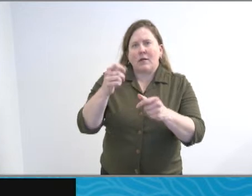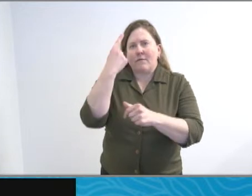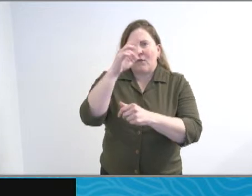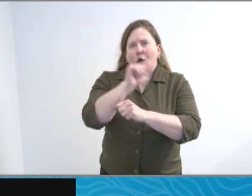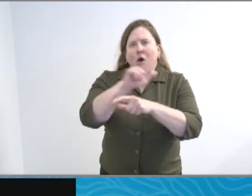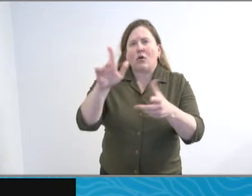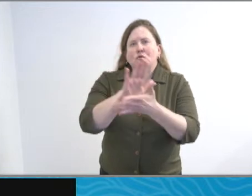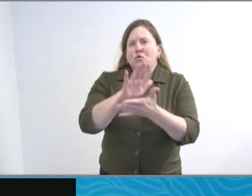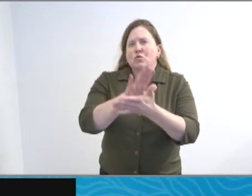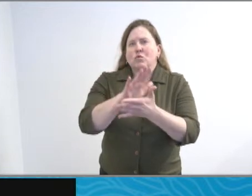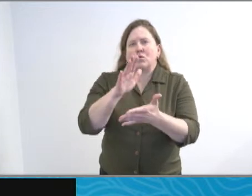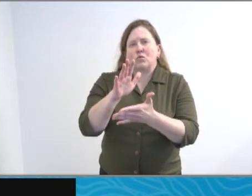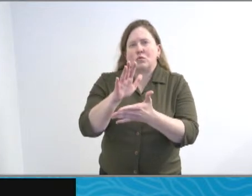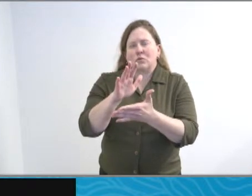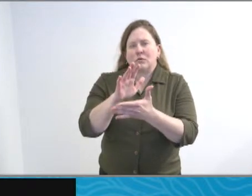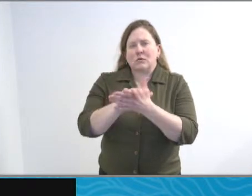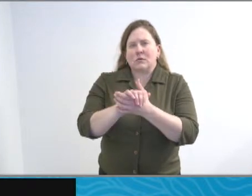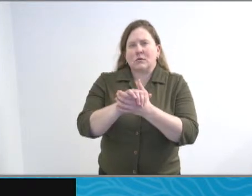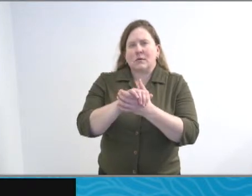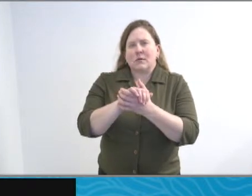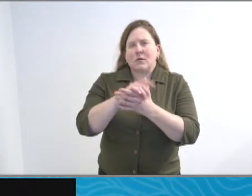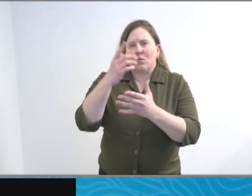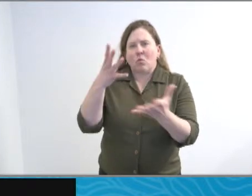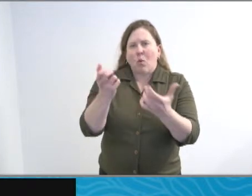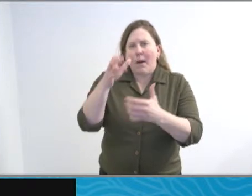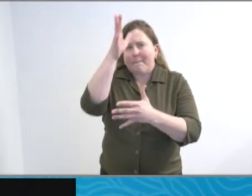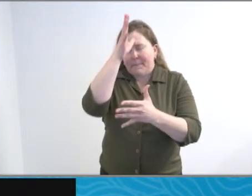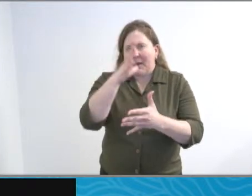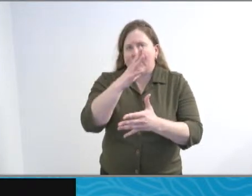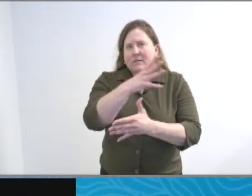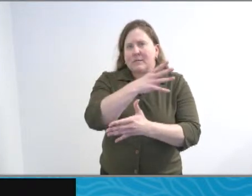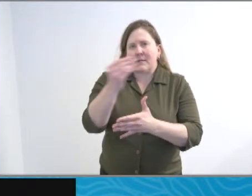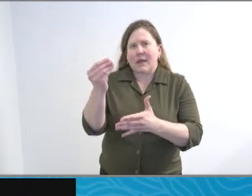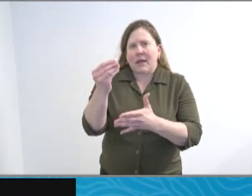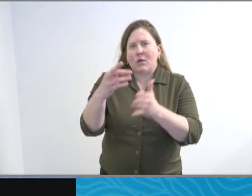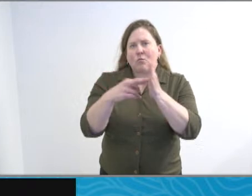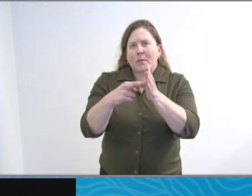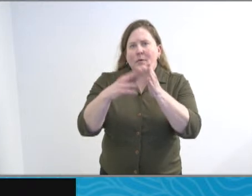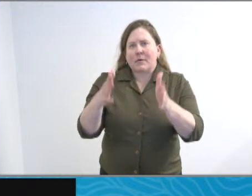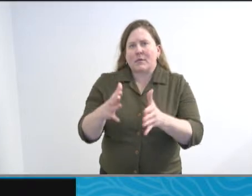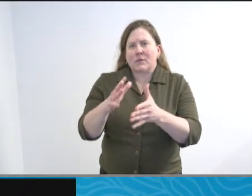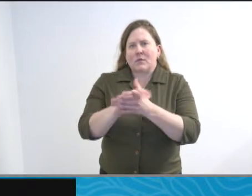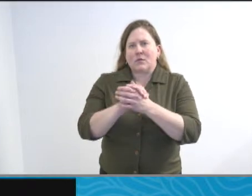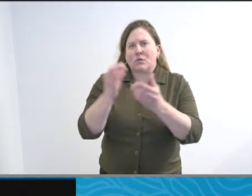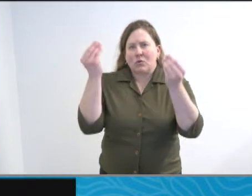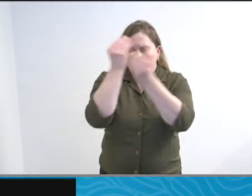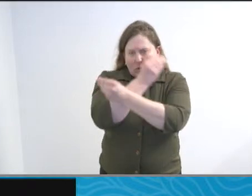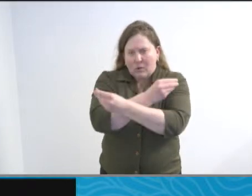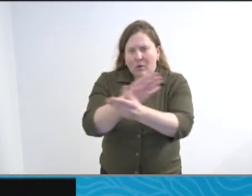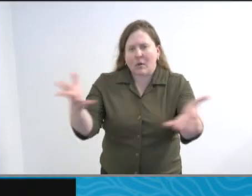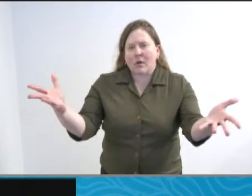We want the parents and the representatives that join us to be able to disseminate information at their school sites